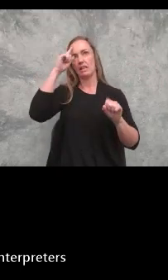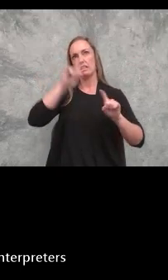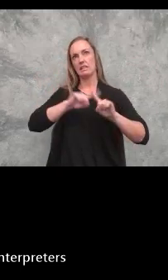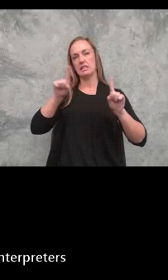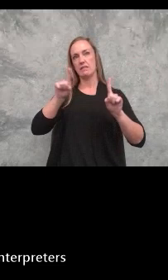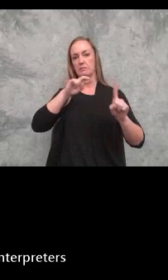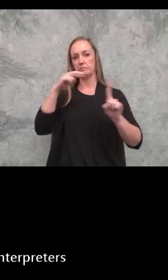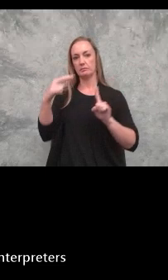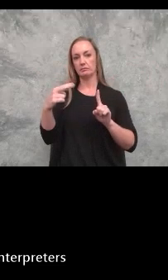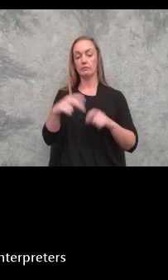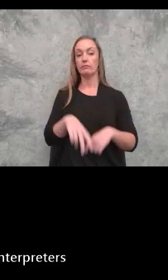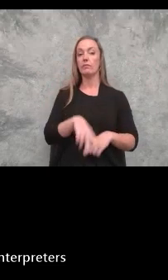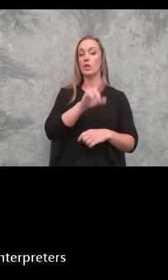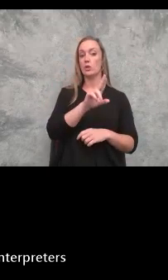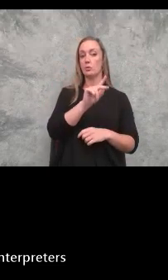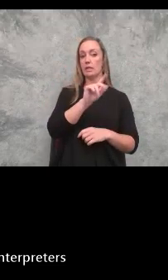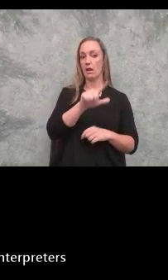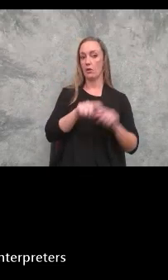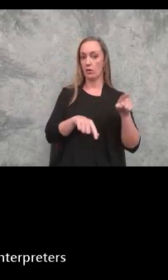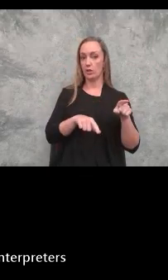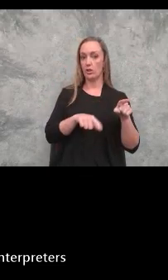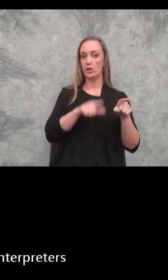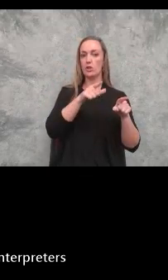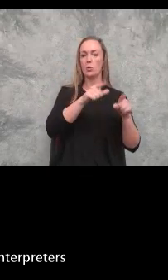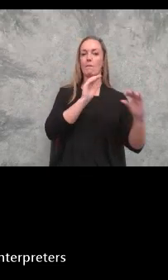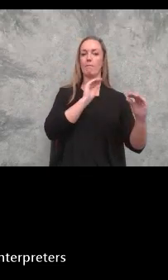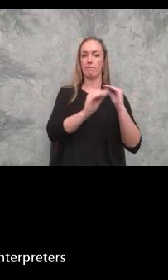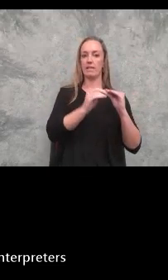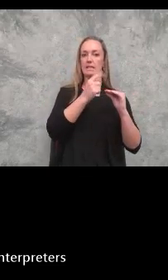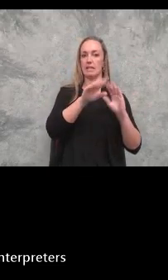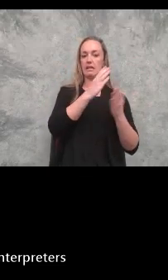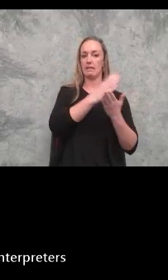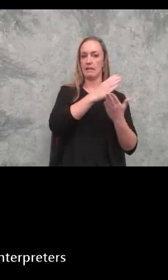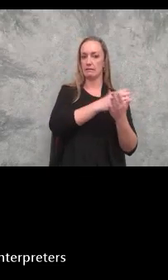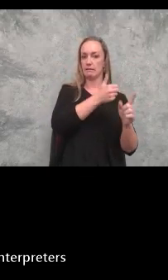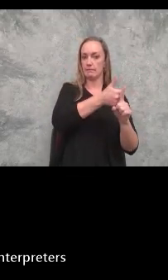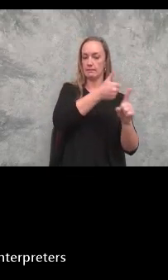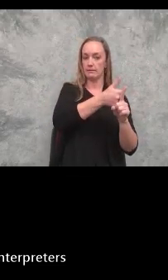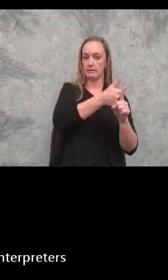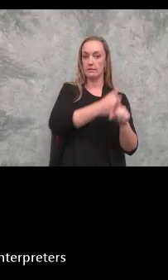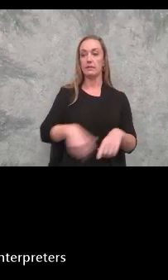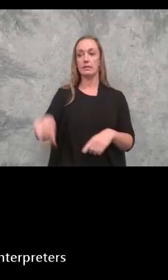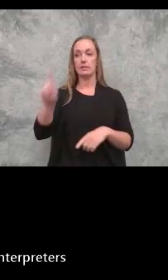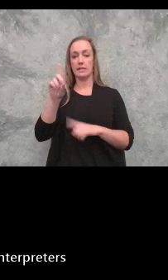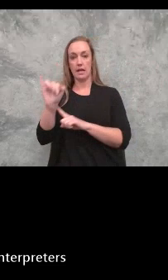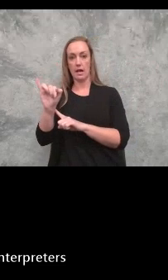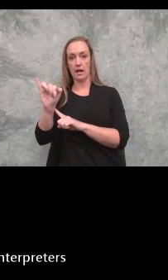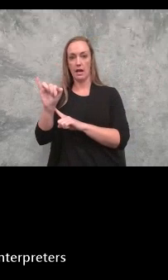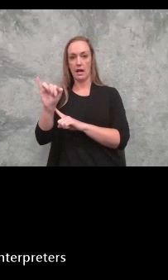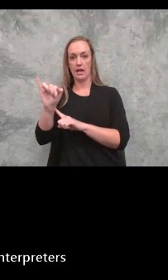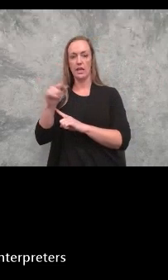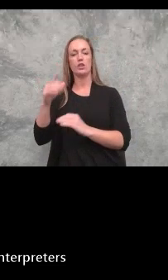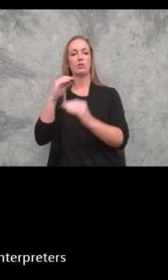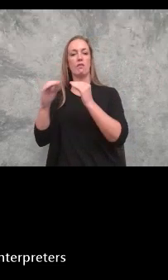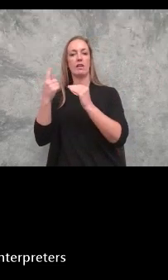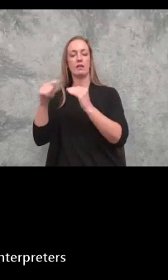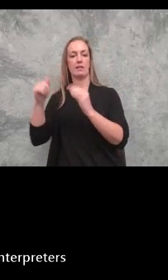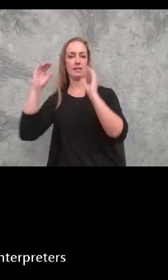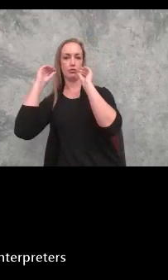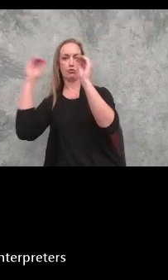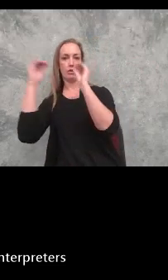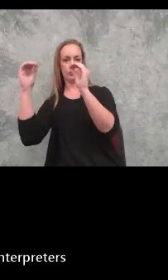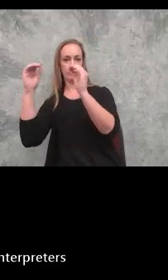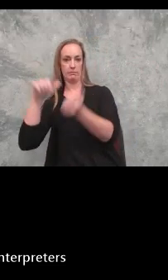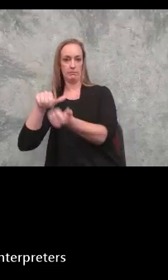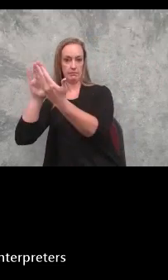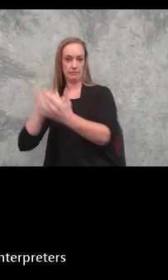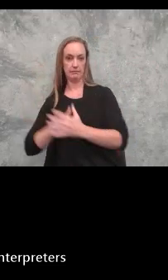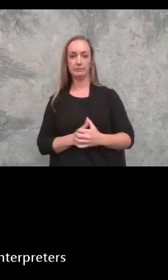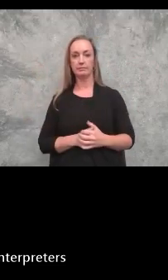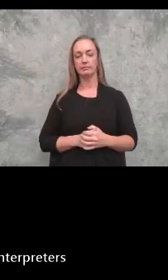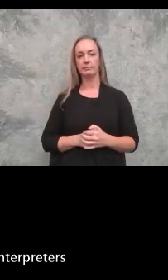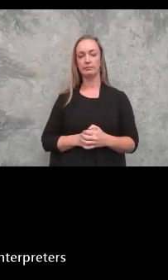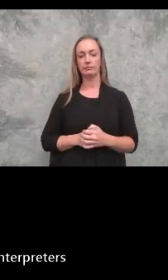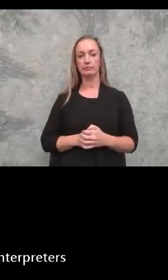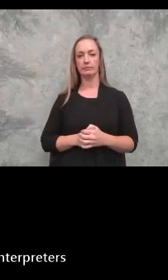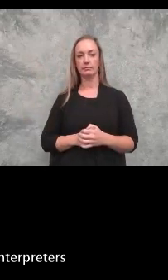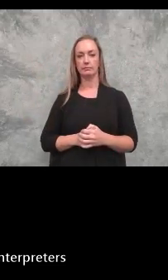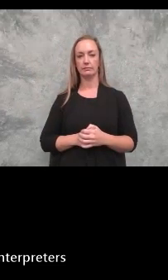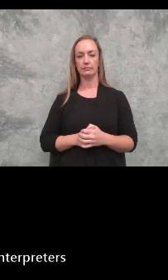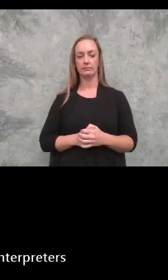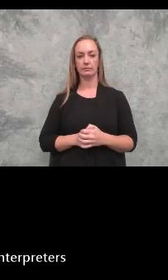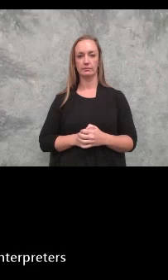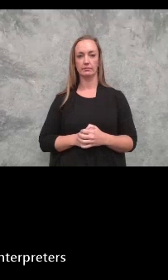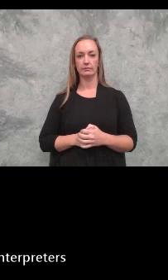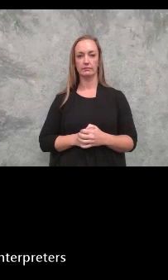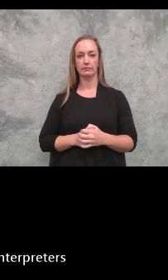with UDL you are fixing the lesson, whereas with DI you're fixing the instruction.